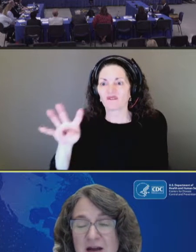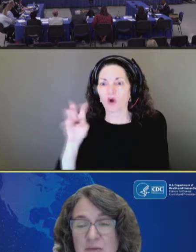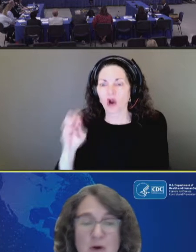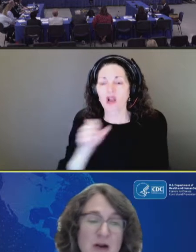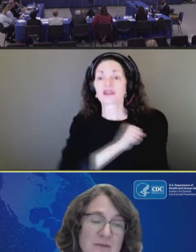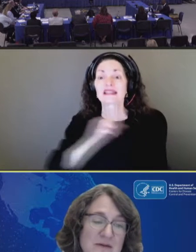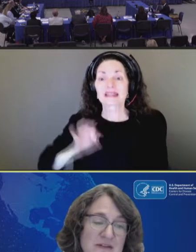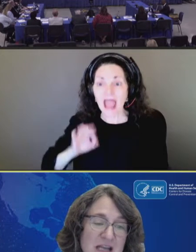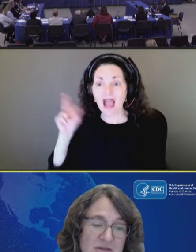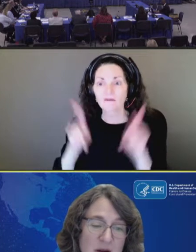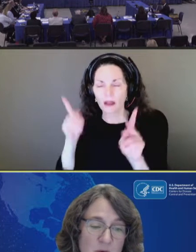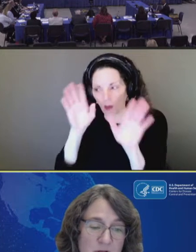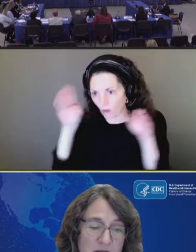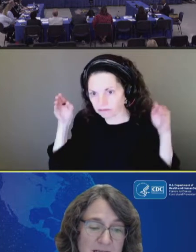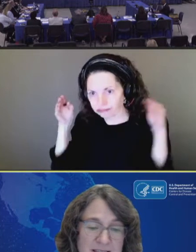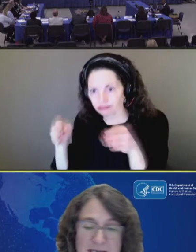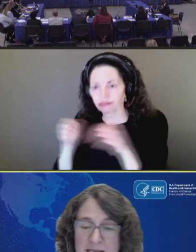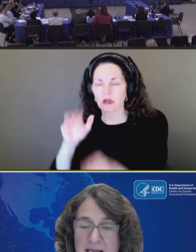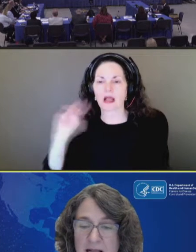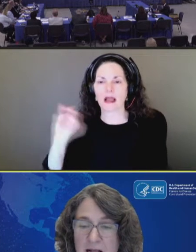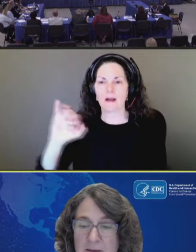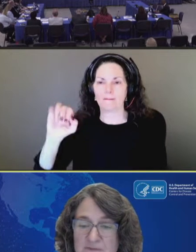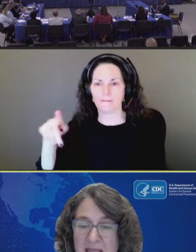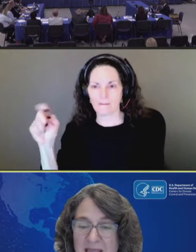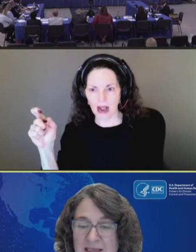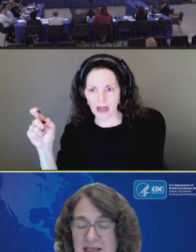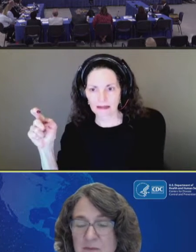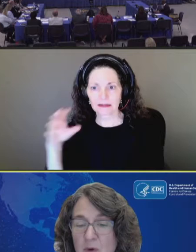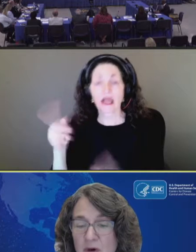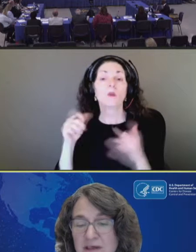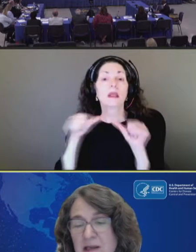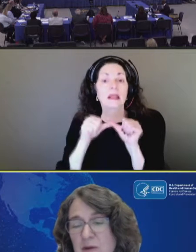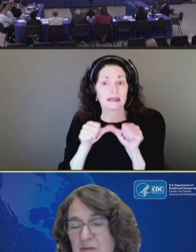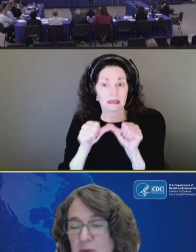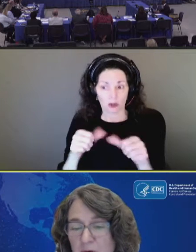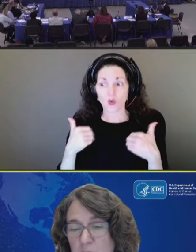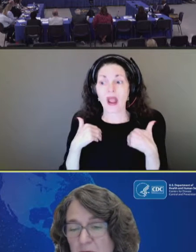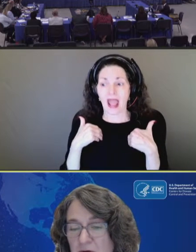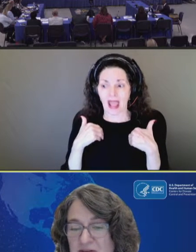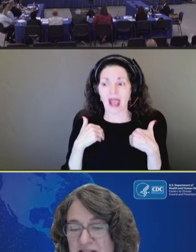to have program level staff that work on it. And importantly, we've been working with over